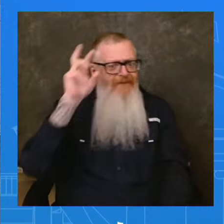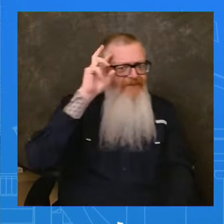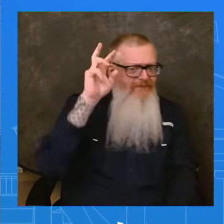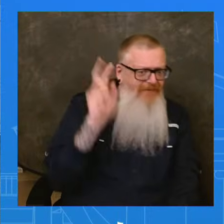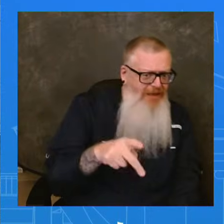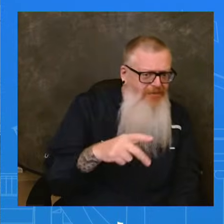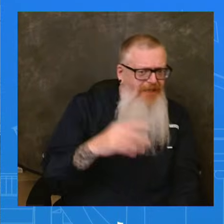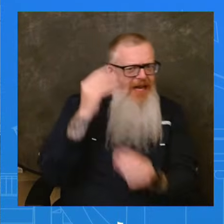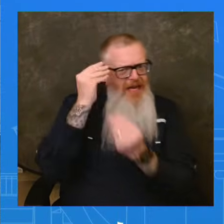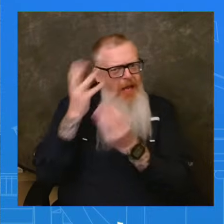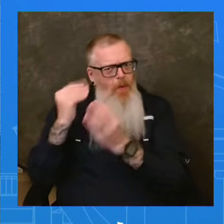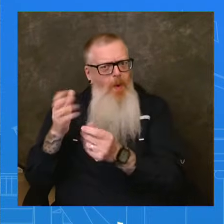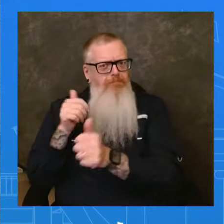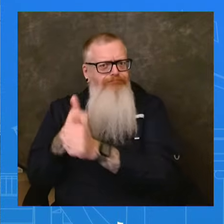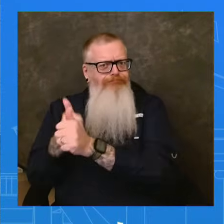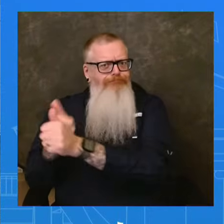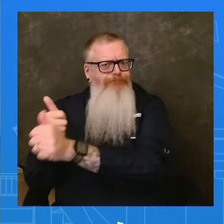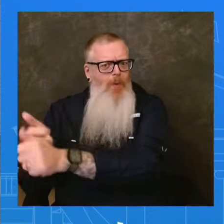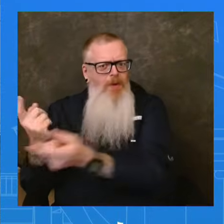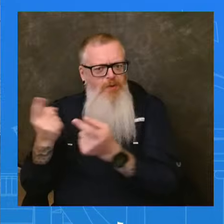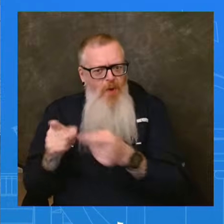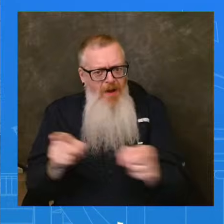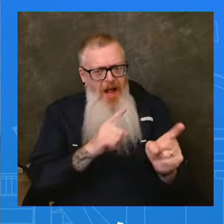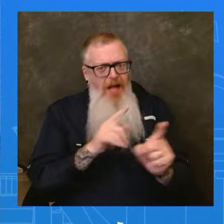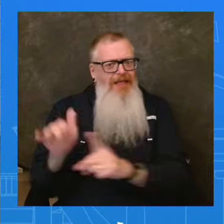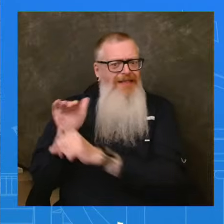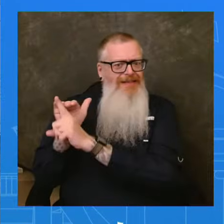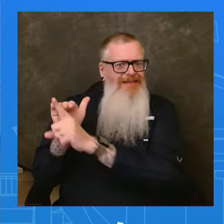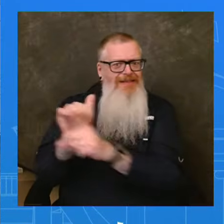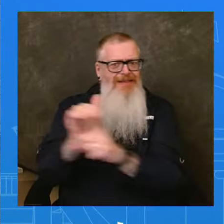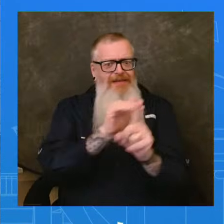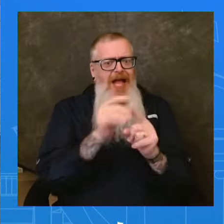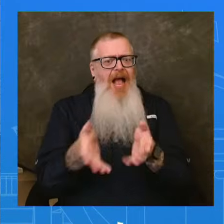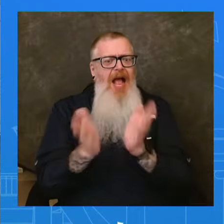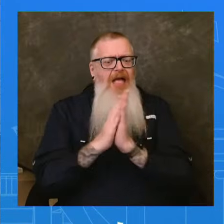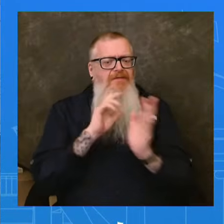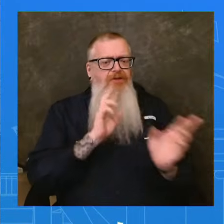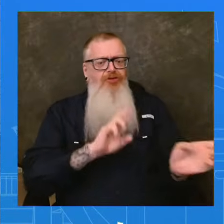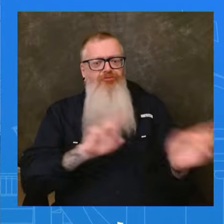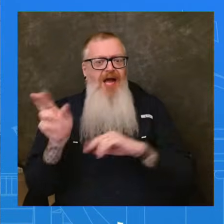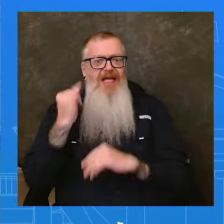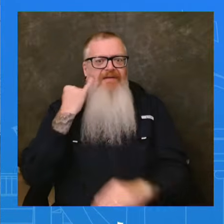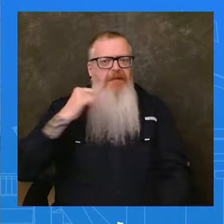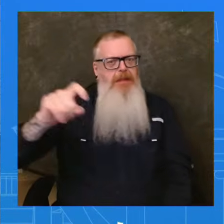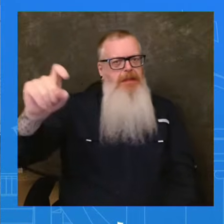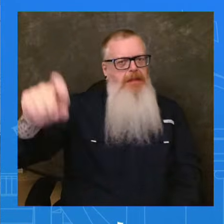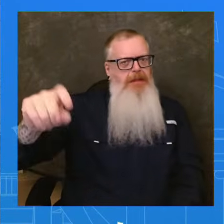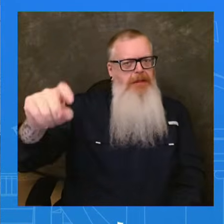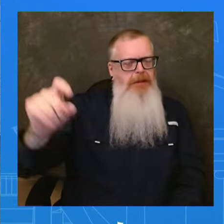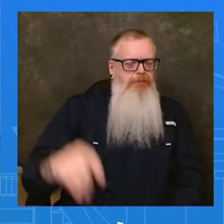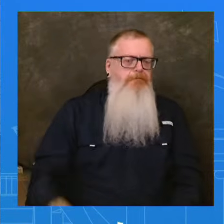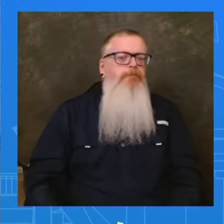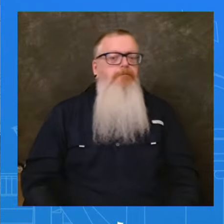all of the federal resources that are needed to support their response. And they have directed me, as they always do,